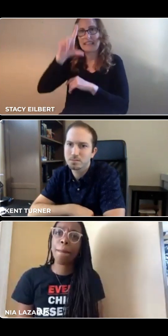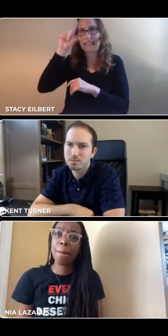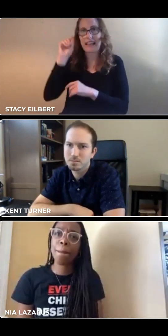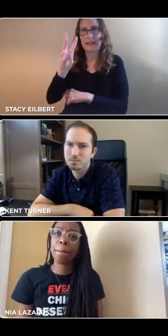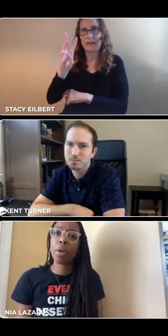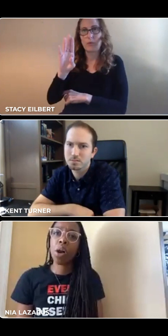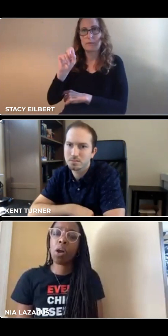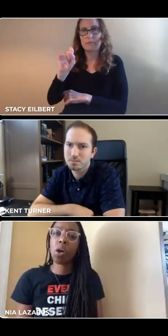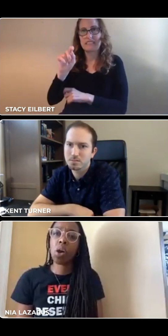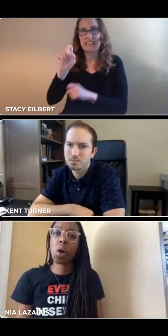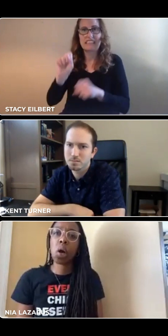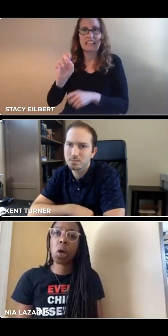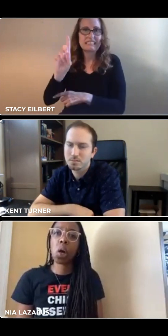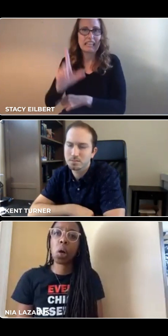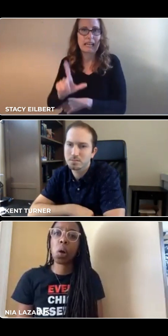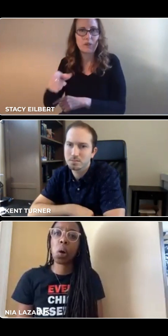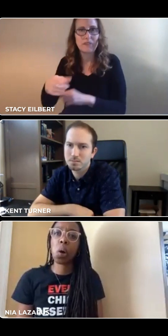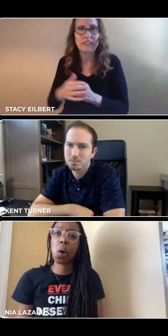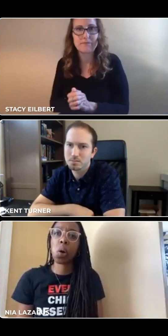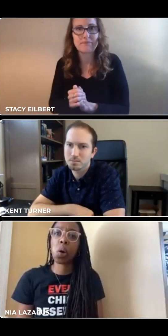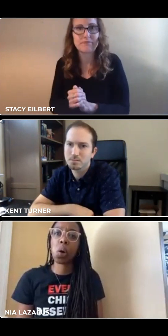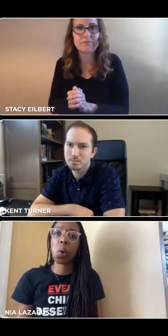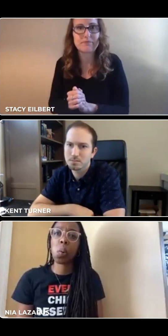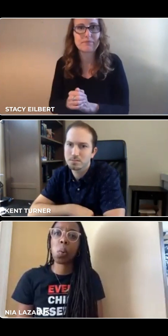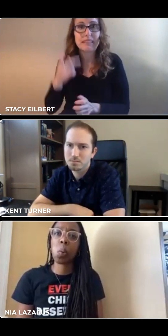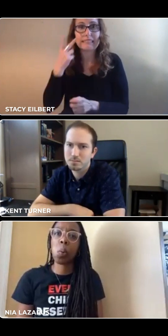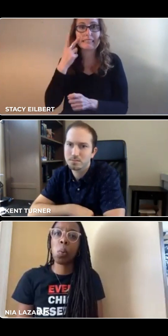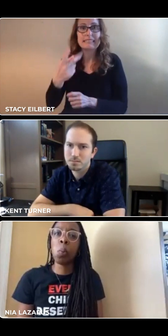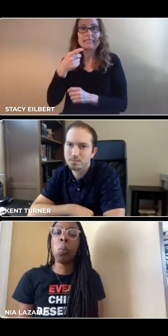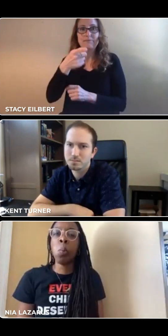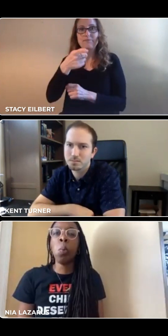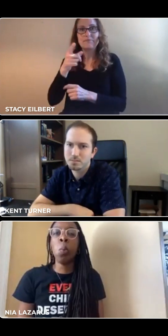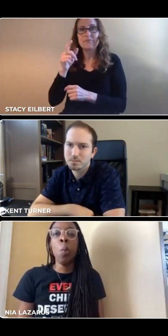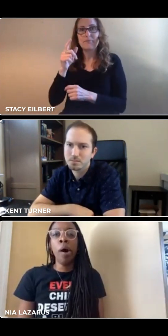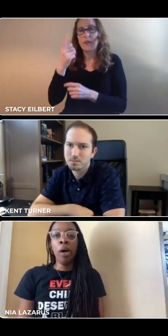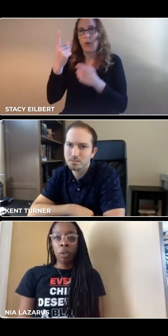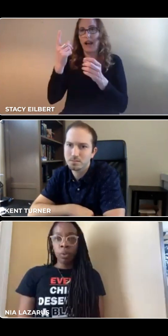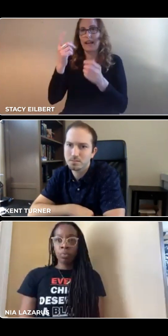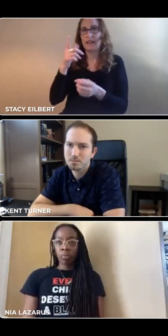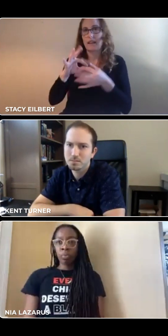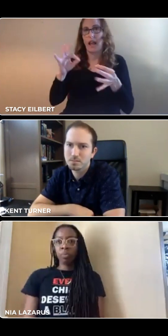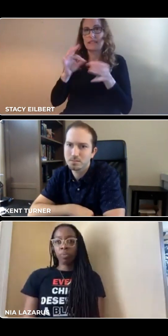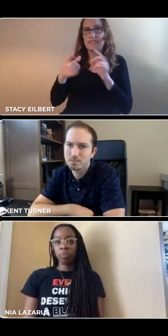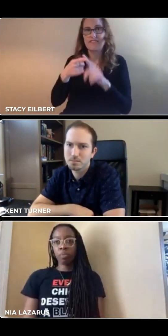The URL is here [in webinar chat box]. It looks like you can click on it, and download this app.